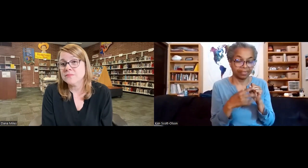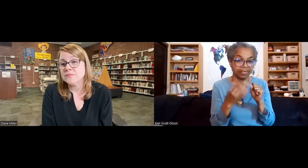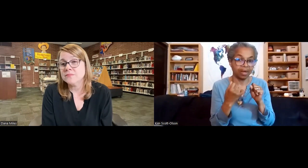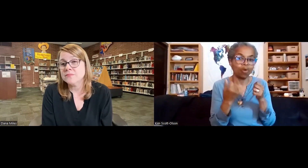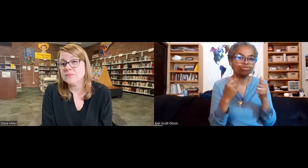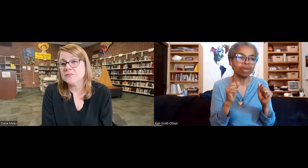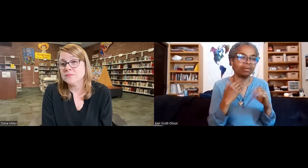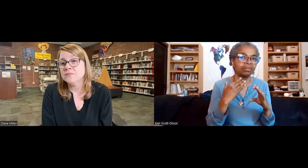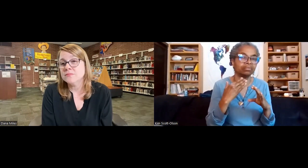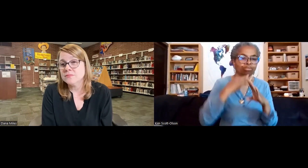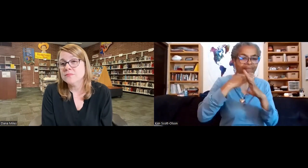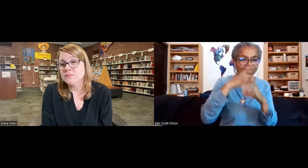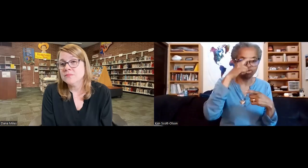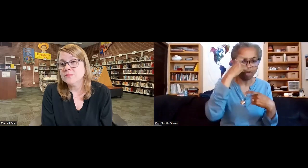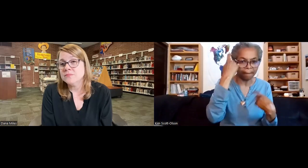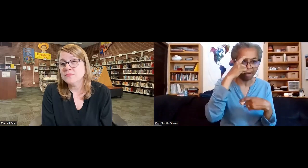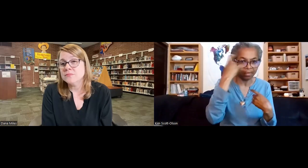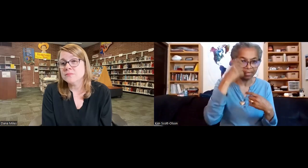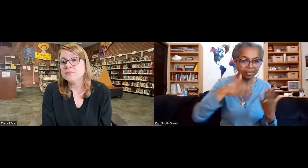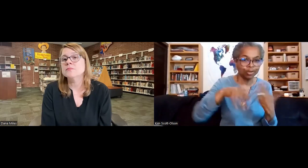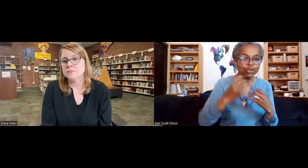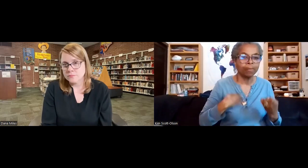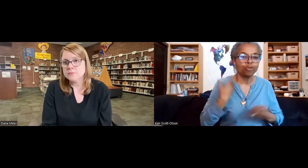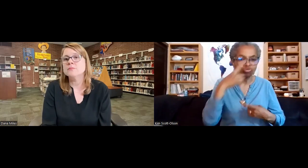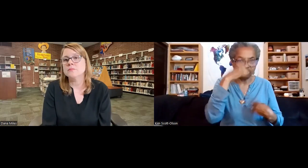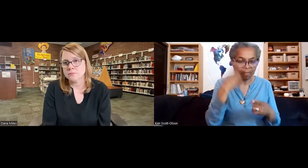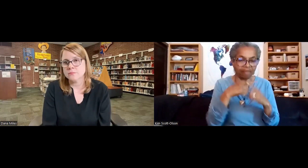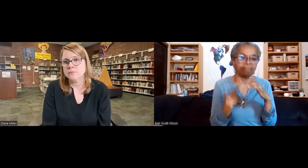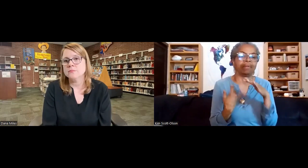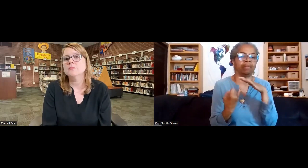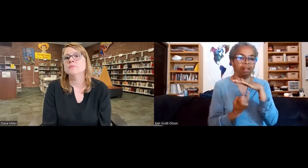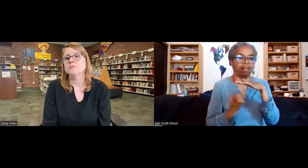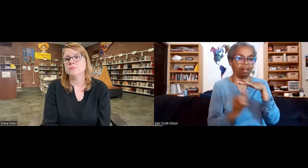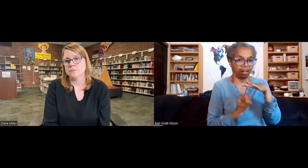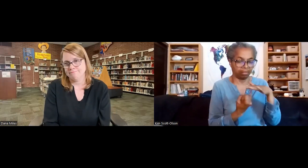We're trying to prevent the trauma, the social-emotional trauma that comes from isolation.